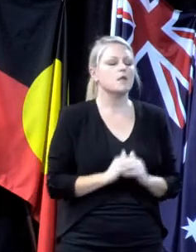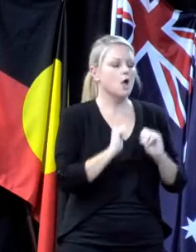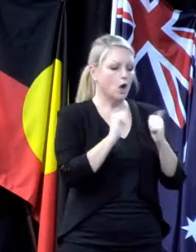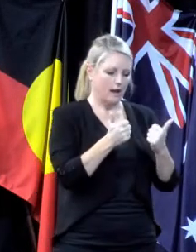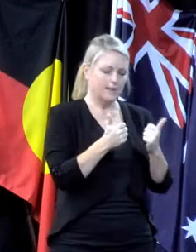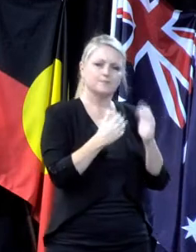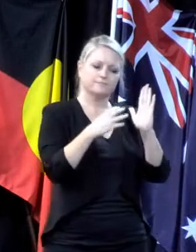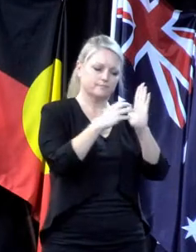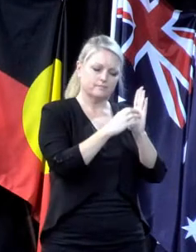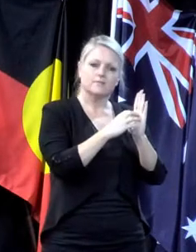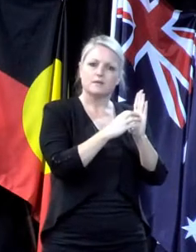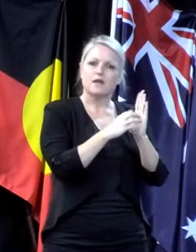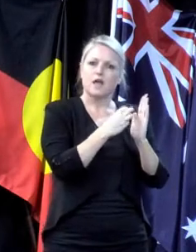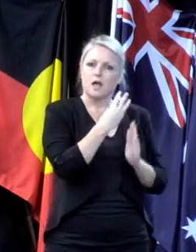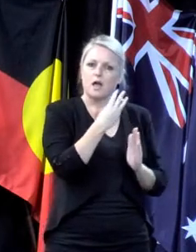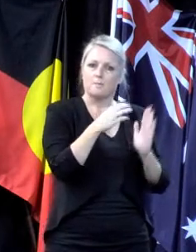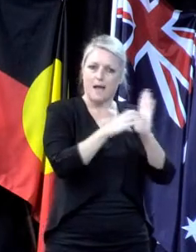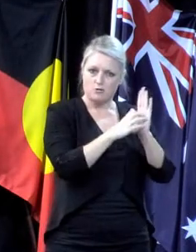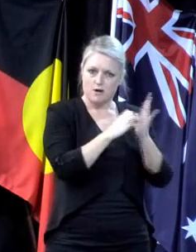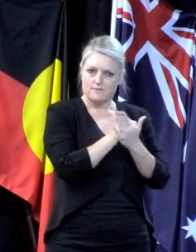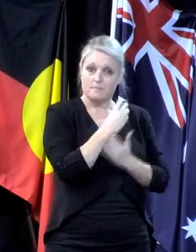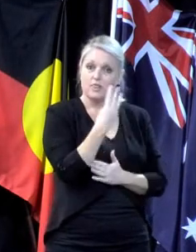And you're gonna unhelp unpack some of this language for me, please.